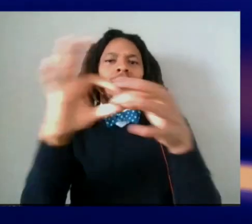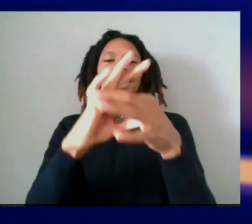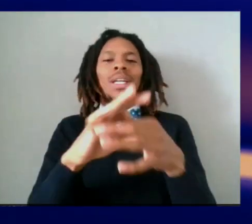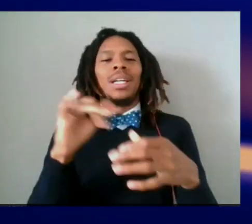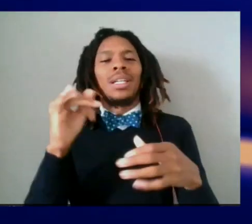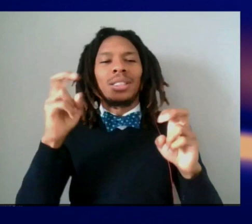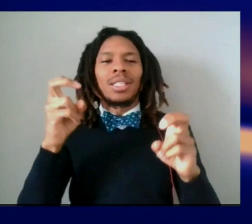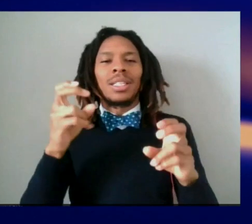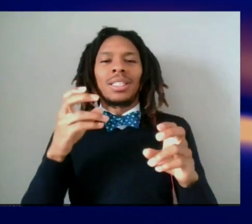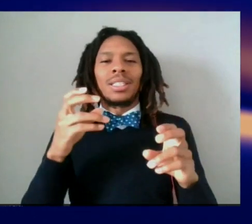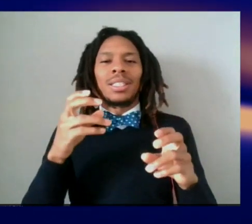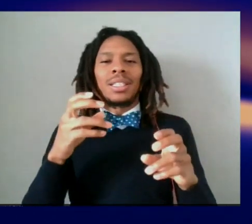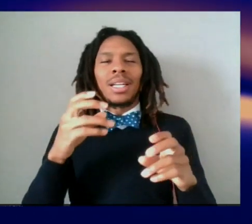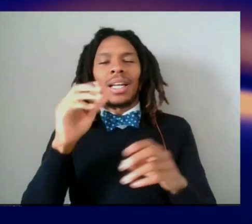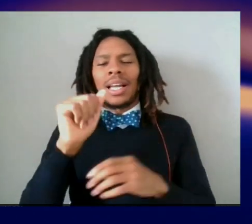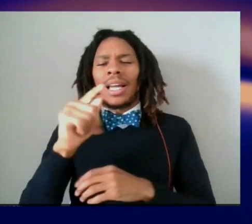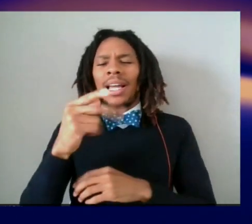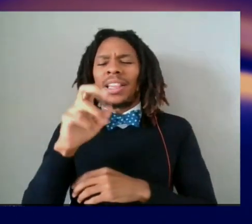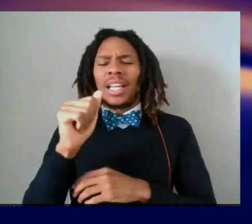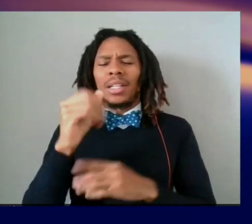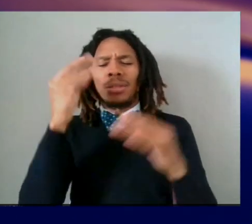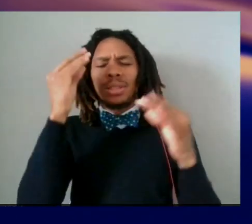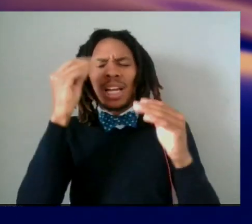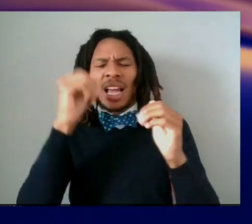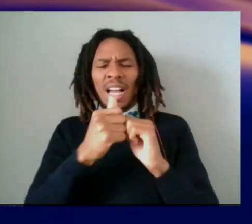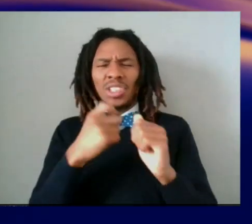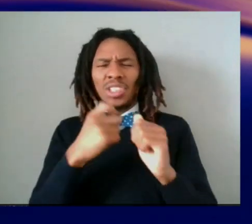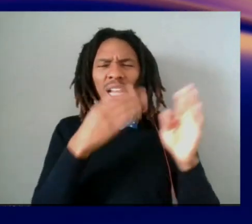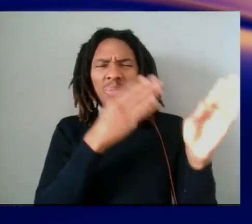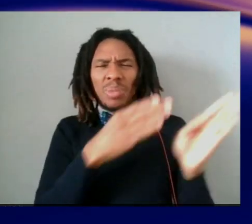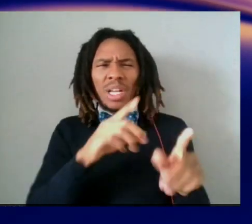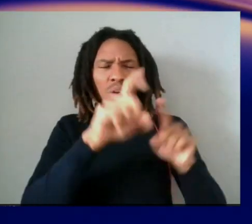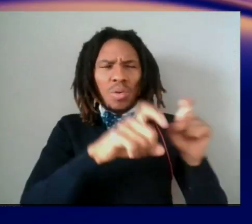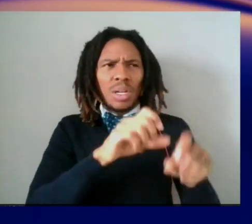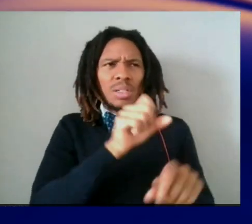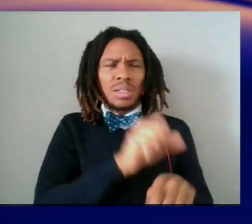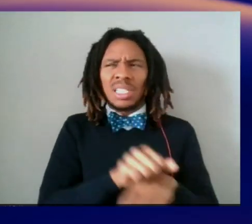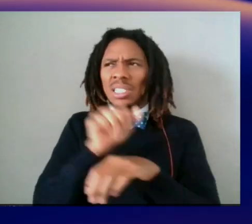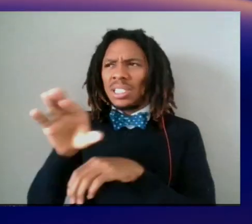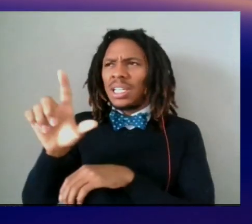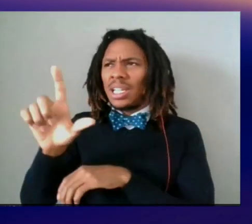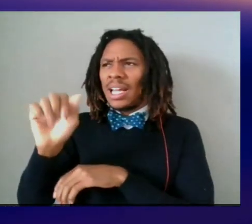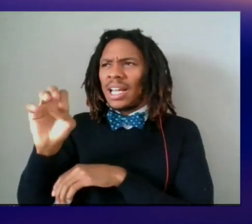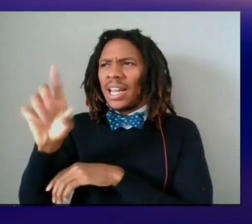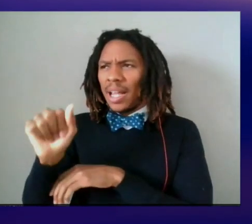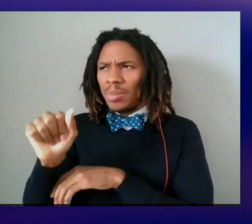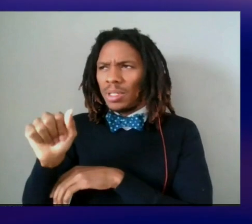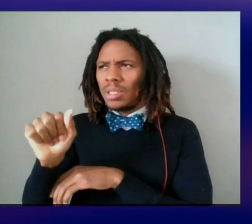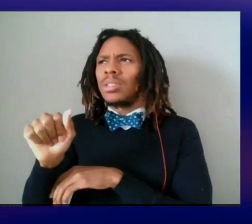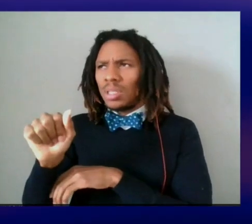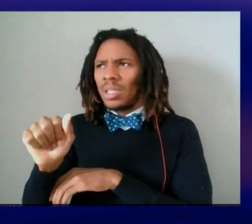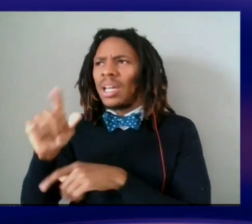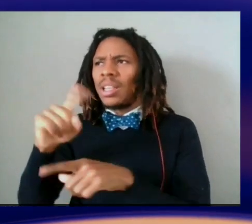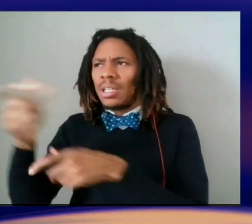how should I plan the query. Then it sort of sends the query out to the Lambda functions in this case, and then bring it back to our local compute